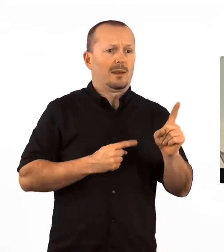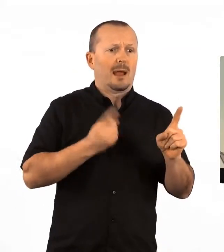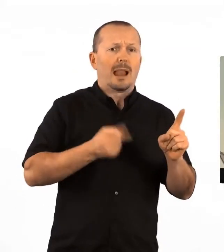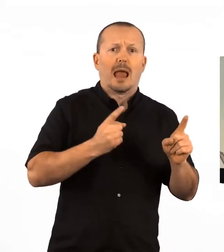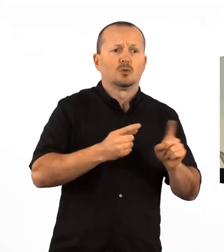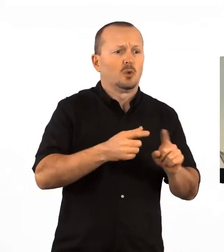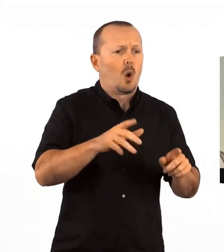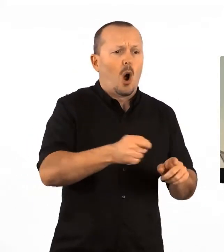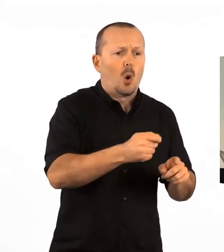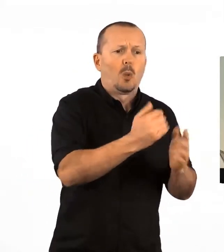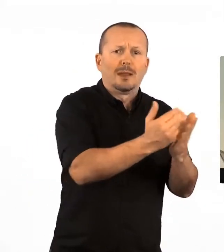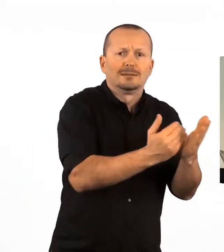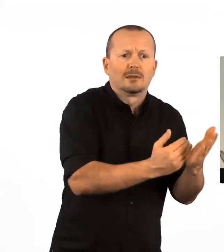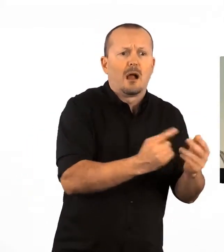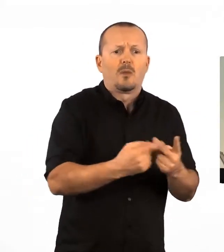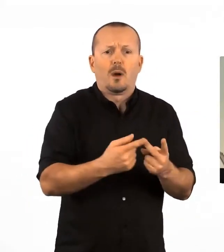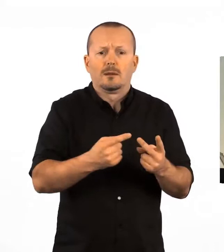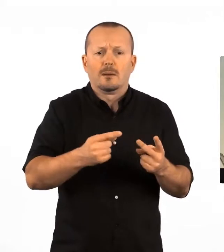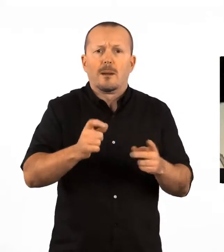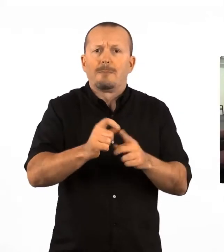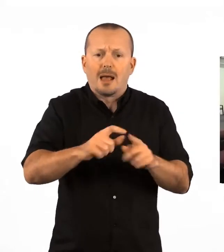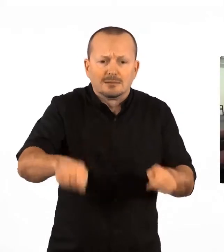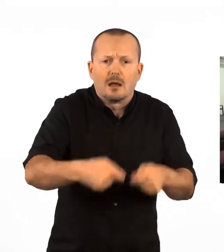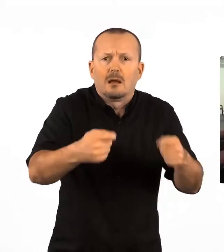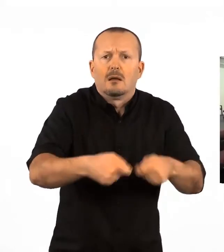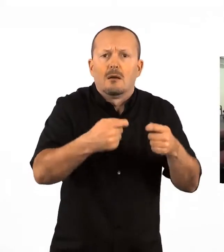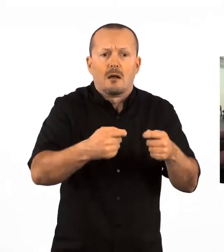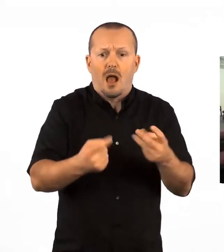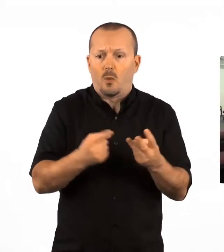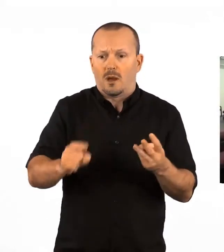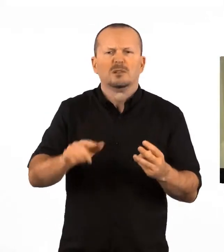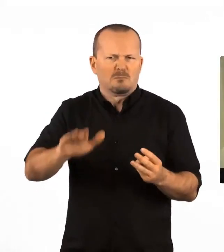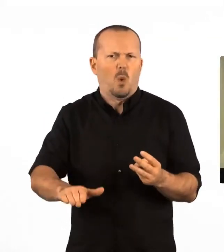James was allowed to find the pasta. Millie was allowed to pick up something little, because